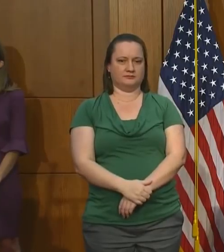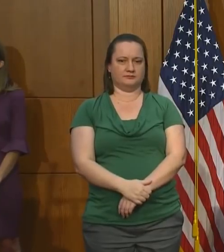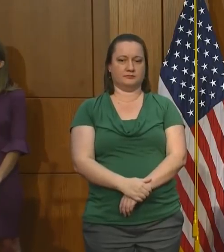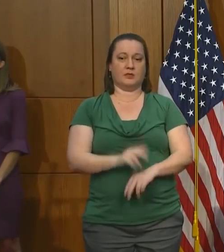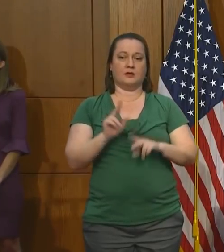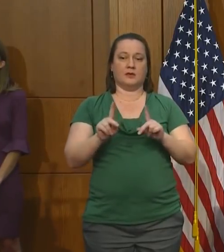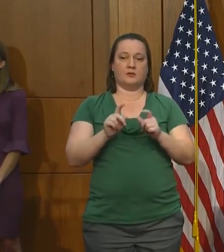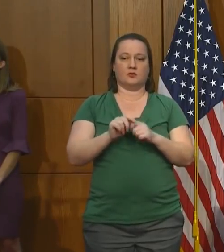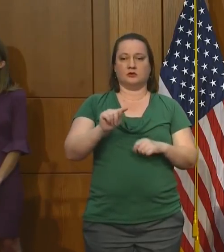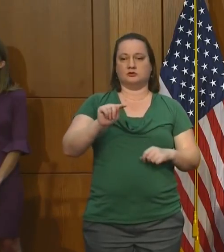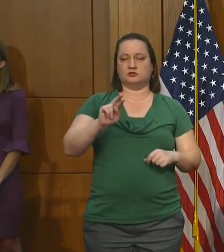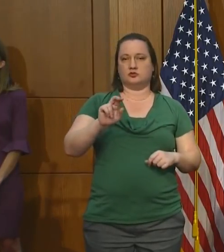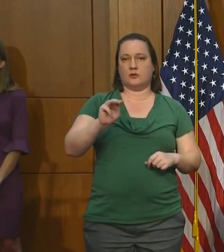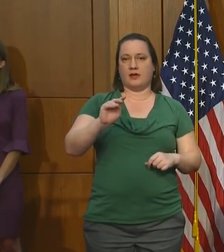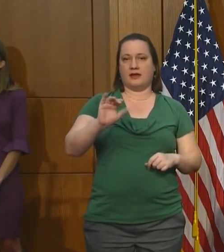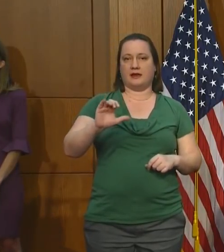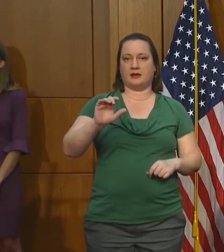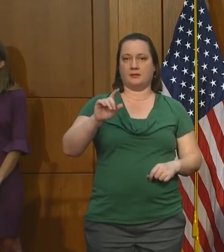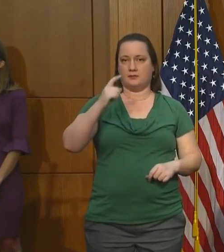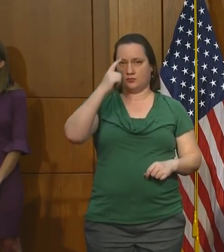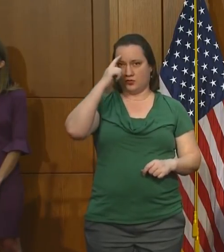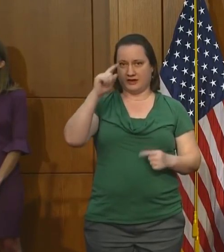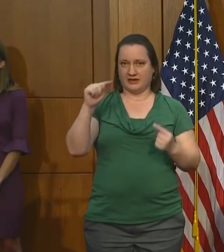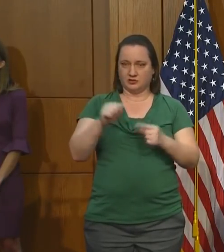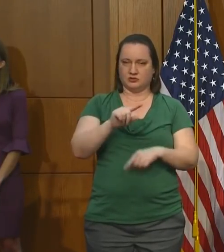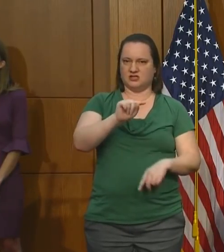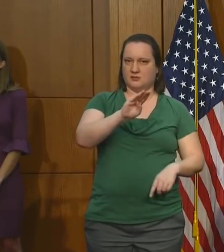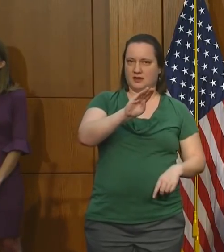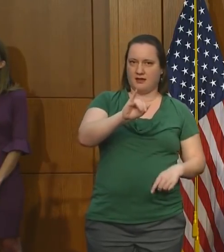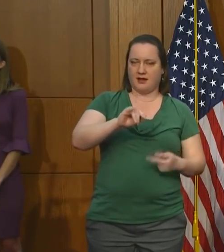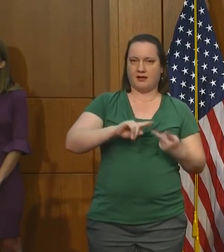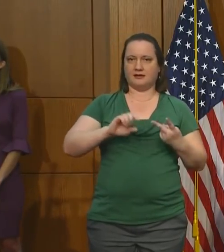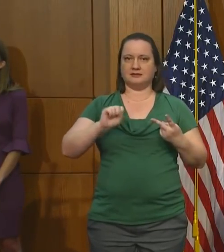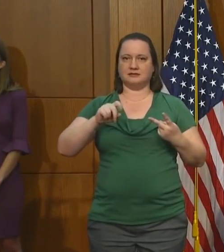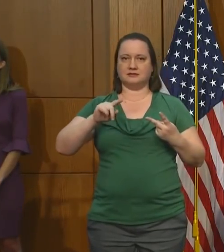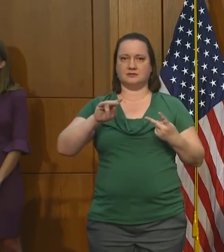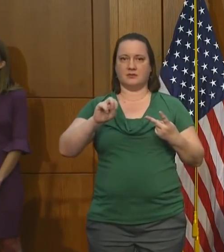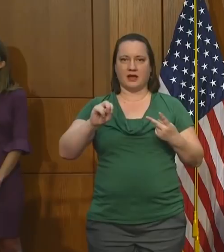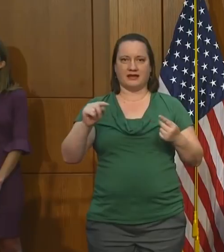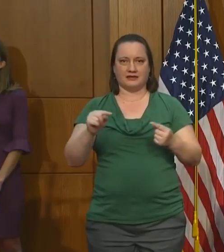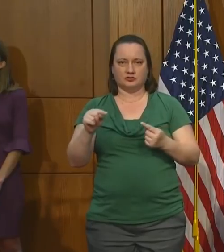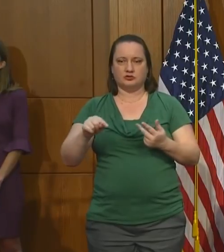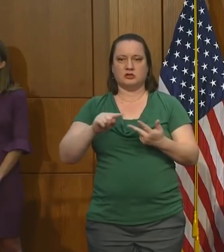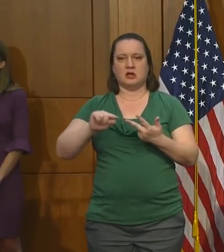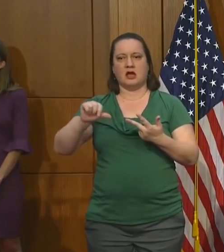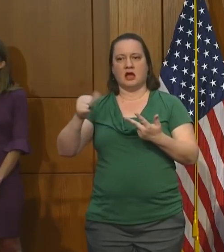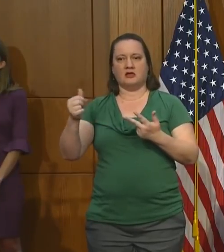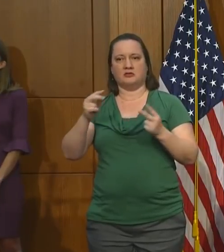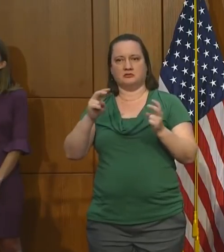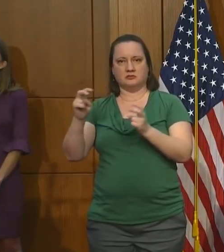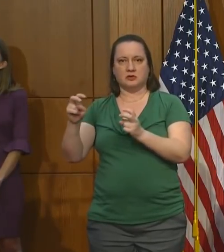FOR WANT. YOUR RECORD ON. GOVERNOR THANKS FOR TAKING MY CALL ON PEOPLE WITH TRAUMATIC BRAIN AND SPINAL INJURIES AND